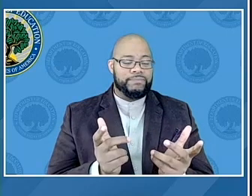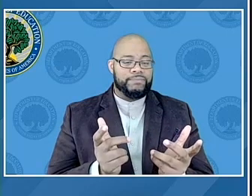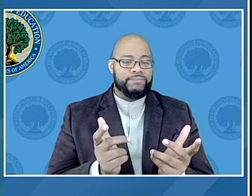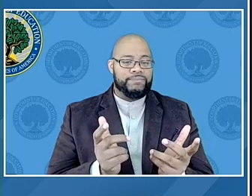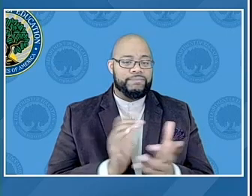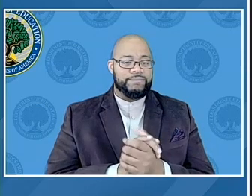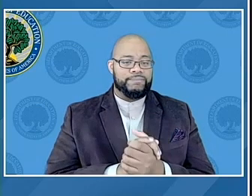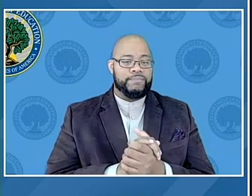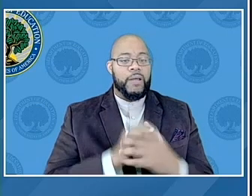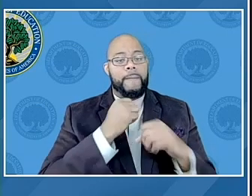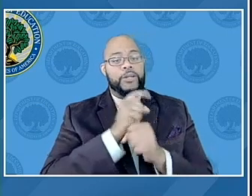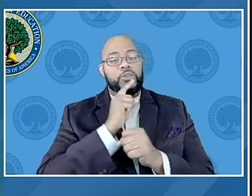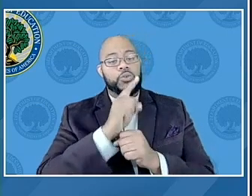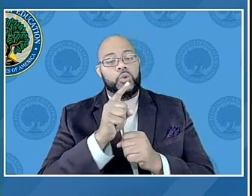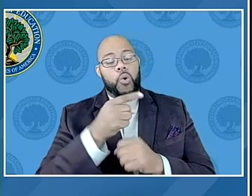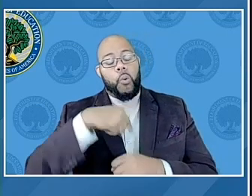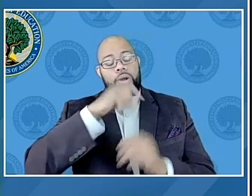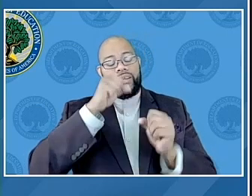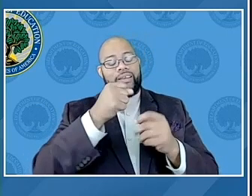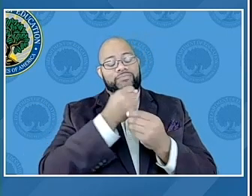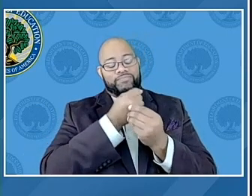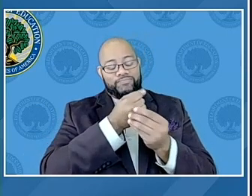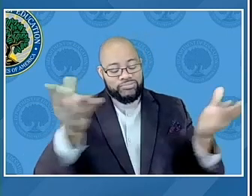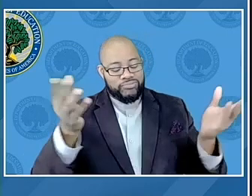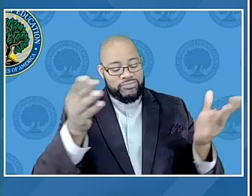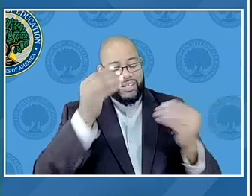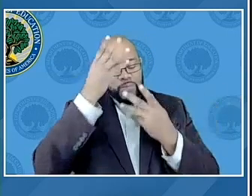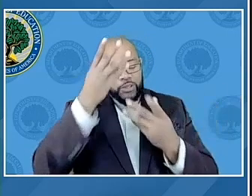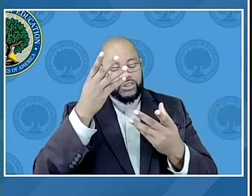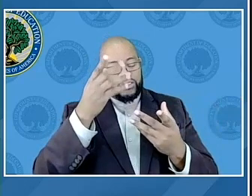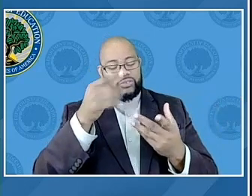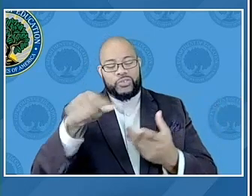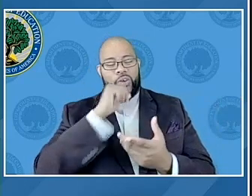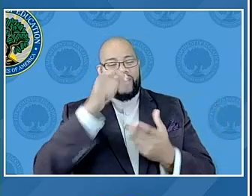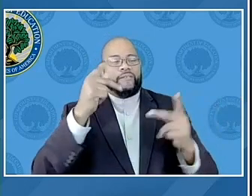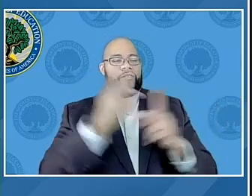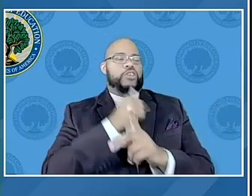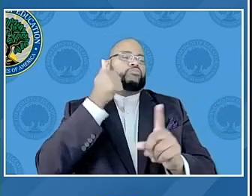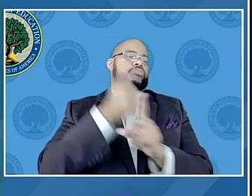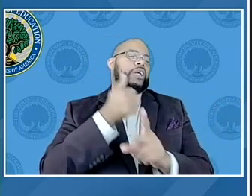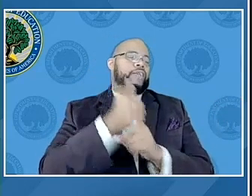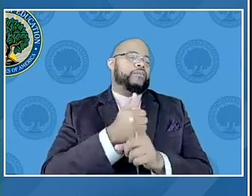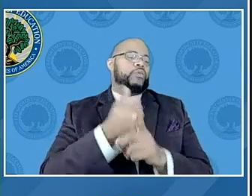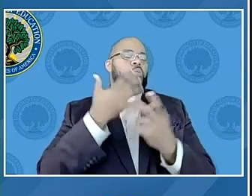sure that we can get the information to the borrower so they don't have to figure it out. We want to find ways that we say